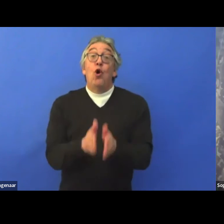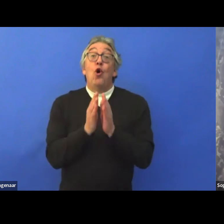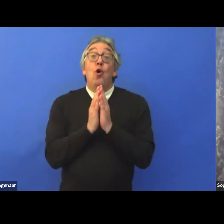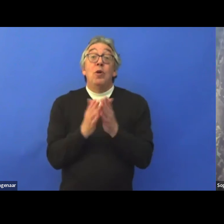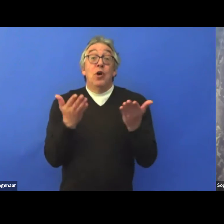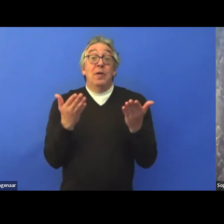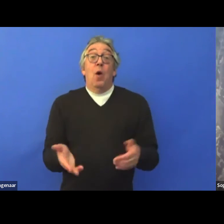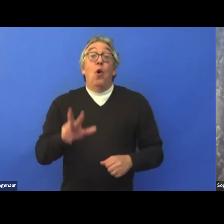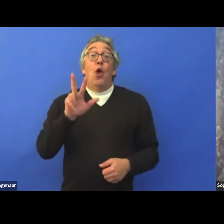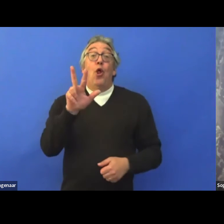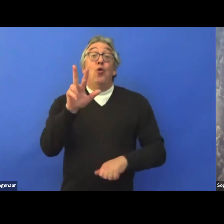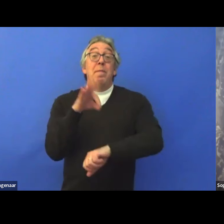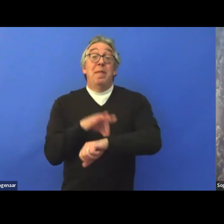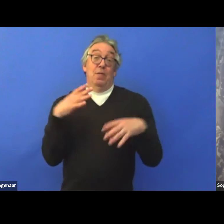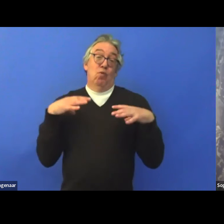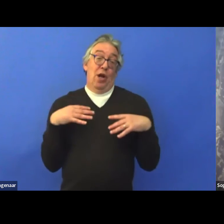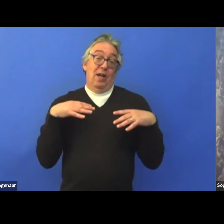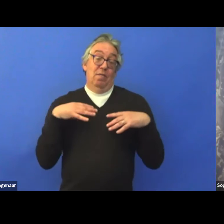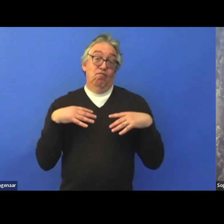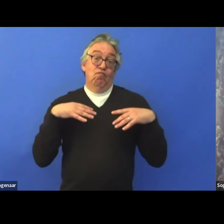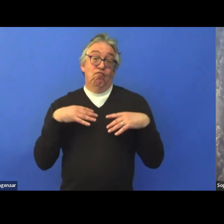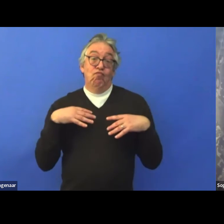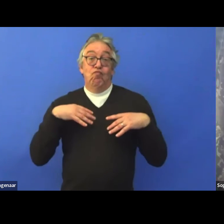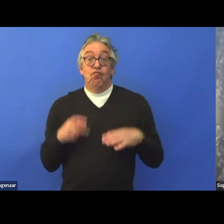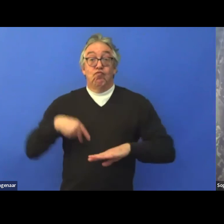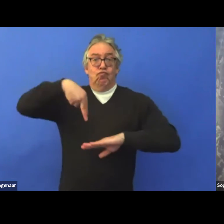to stretch your legs, to have a bit of a sensory break.